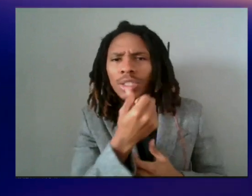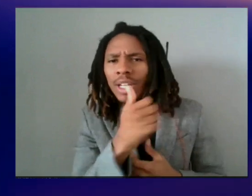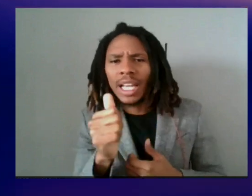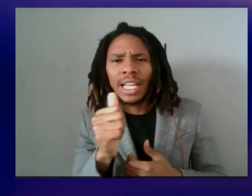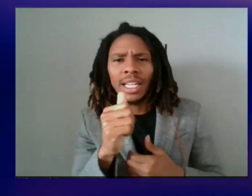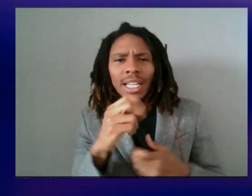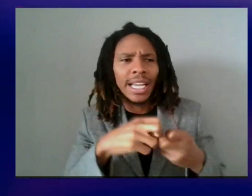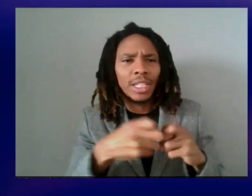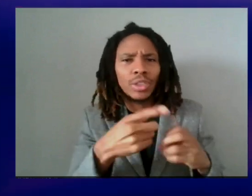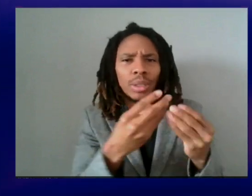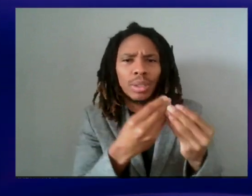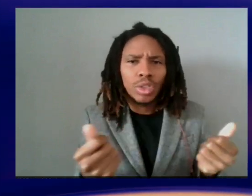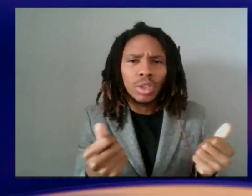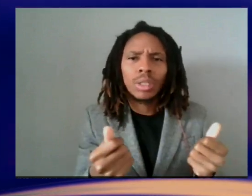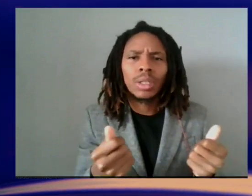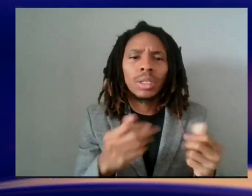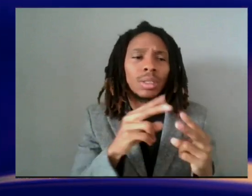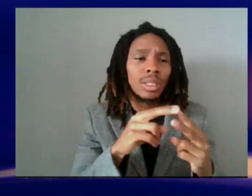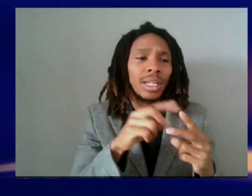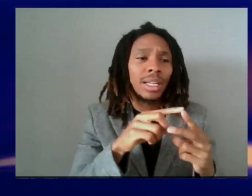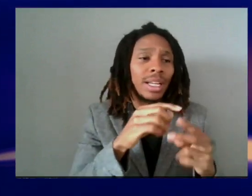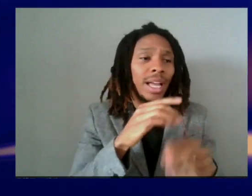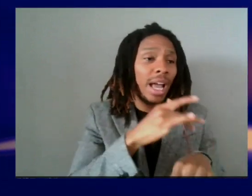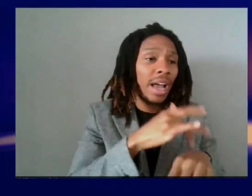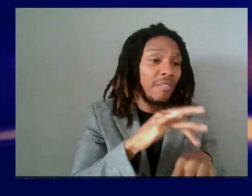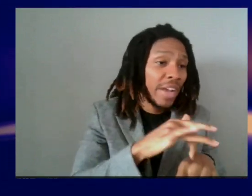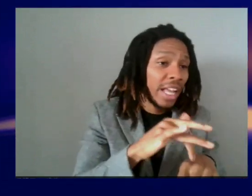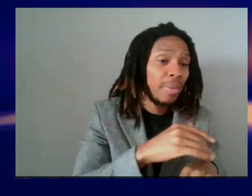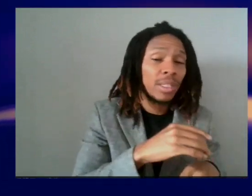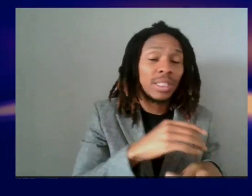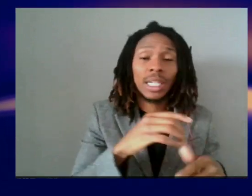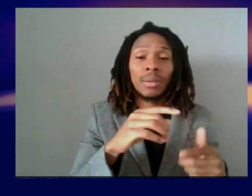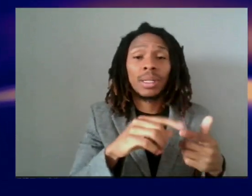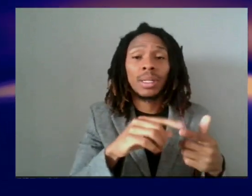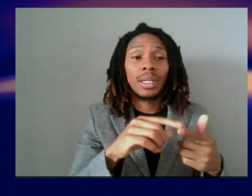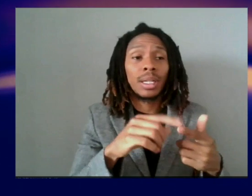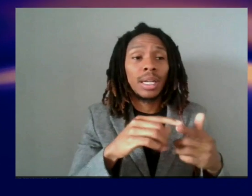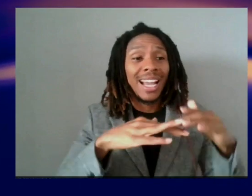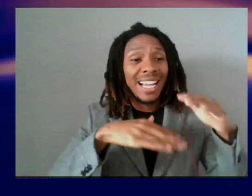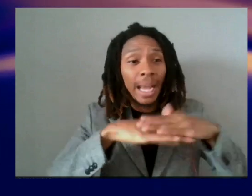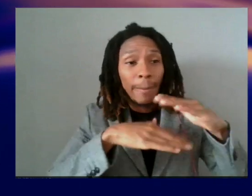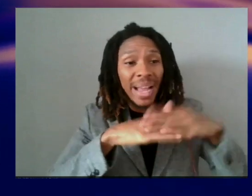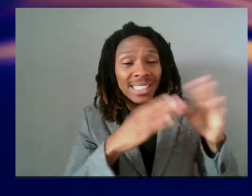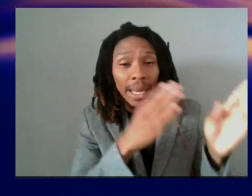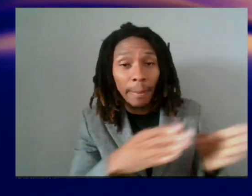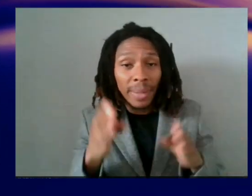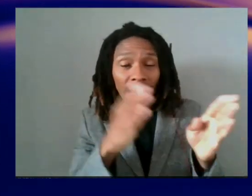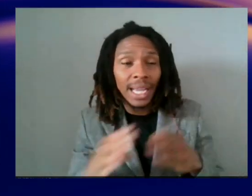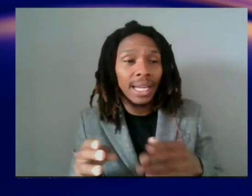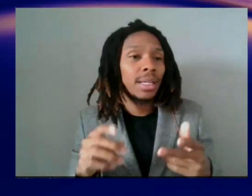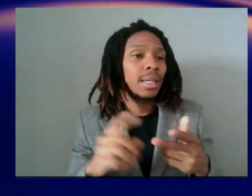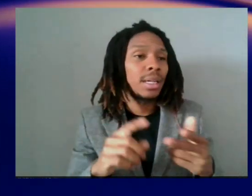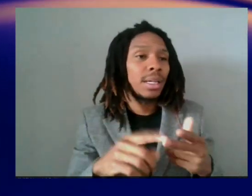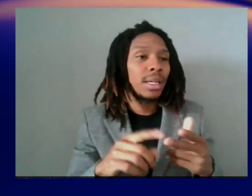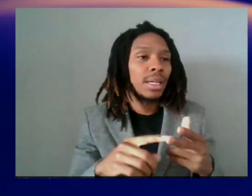Whether it's availability or uptime or whether it's capacity planning or whether it's cost optimization initiative.